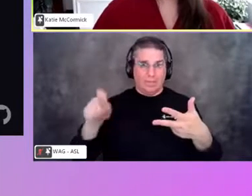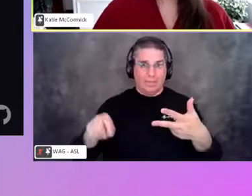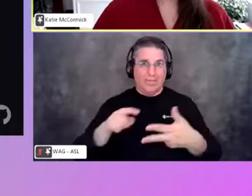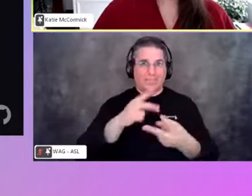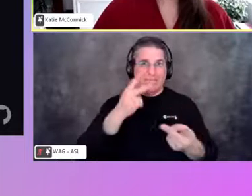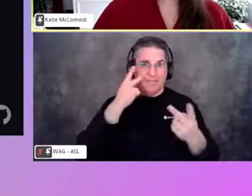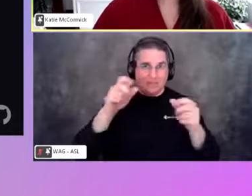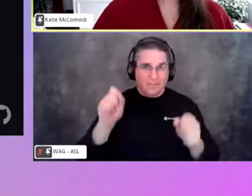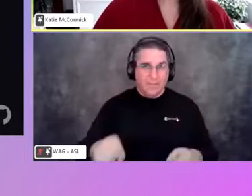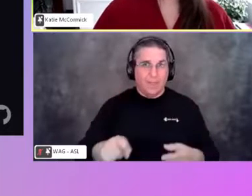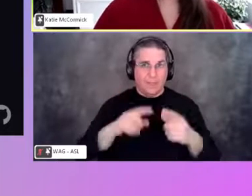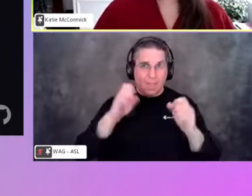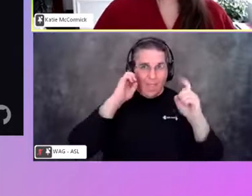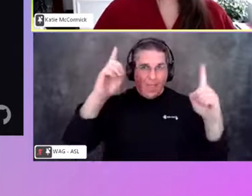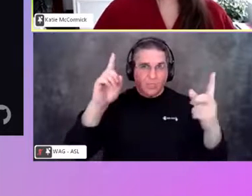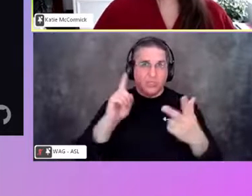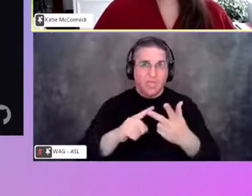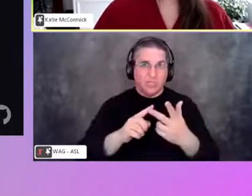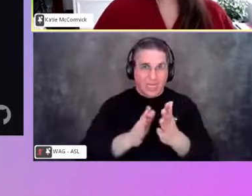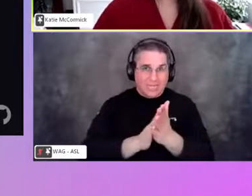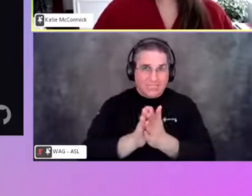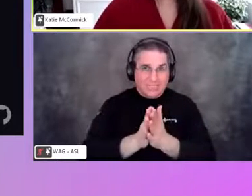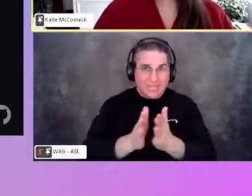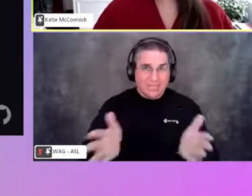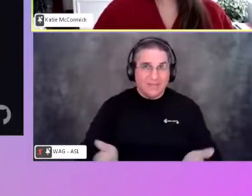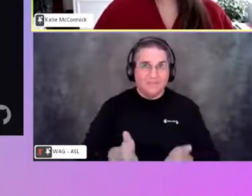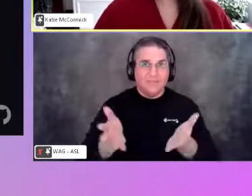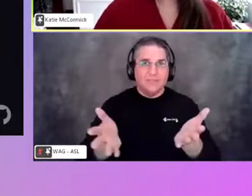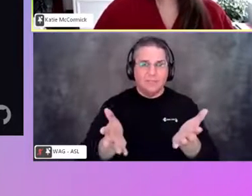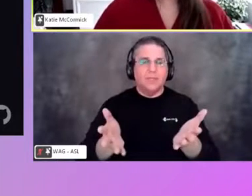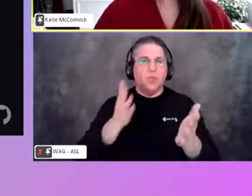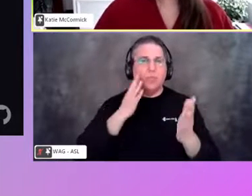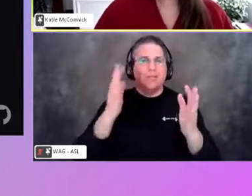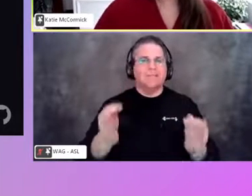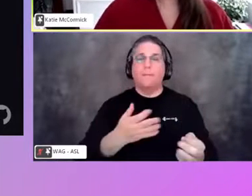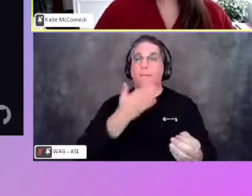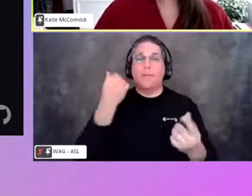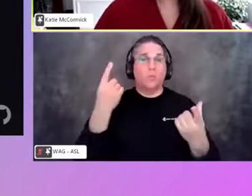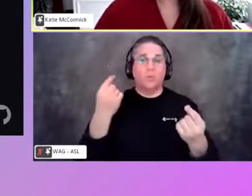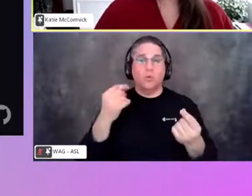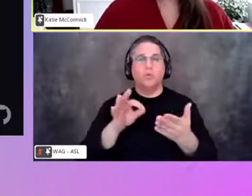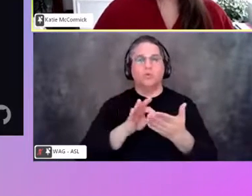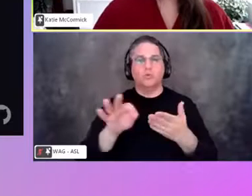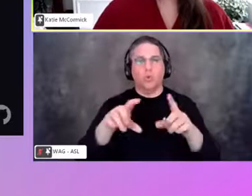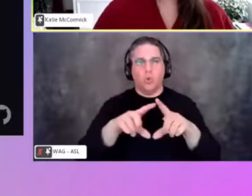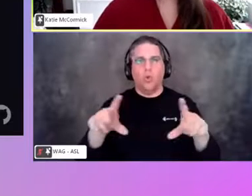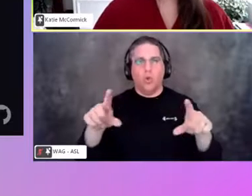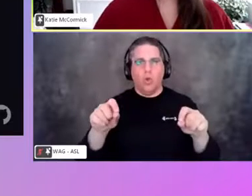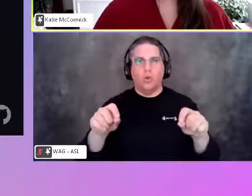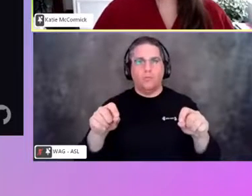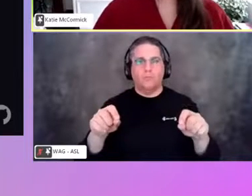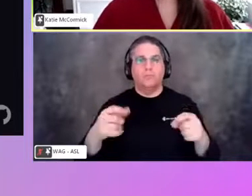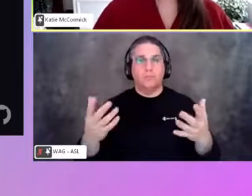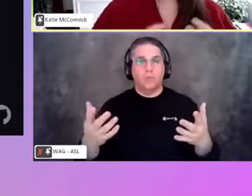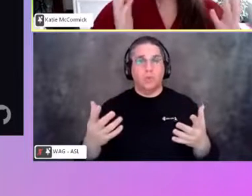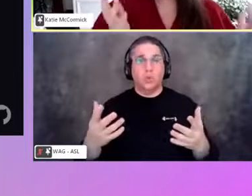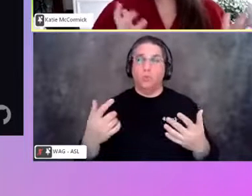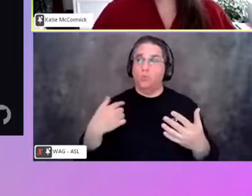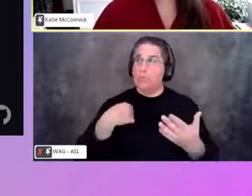accessibility achievements. As we consider these three needs visibility, education, incentives and we decided to